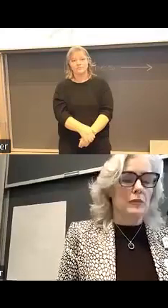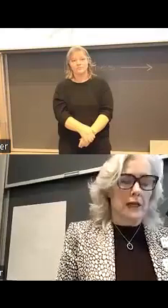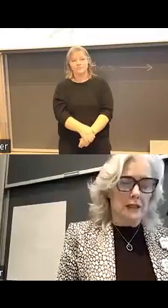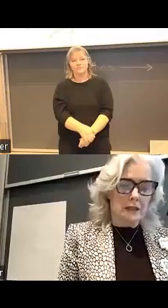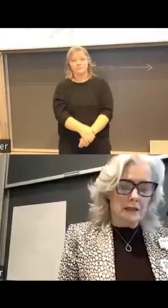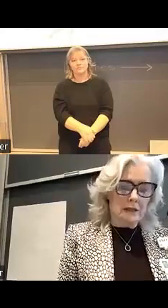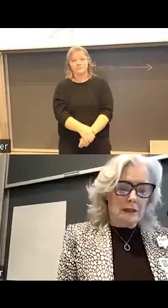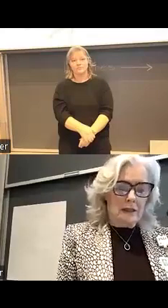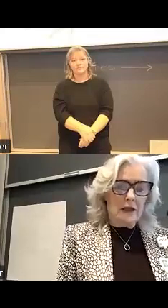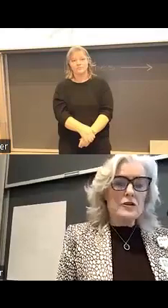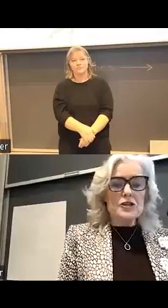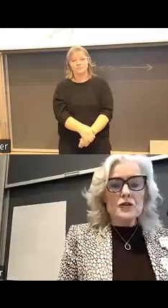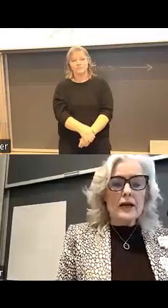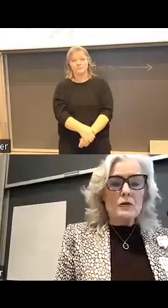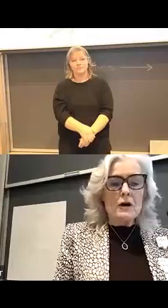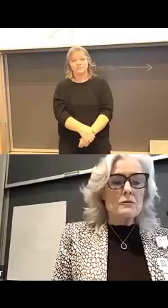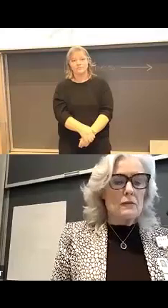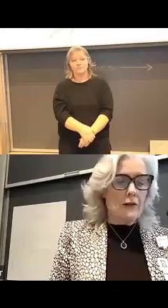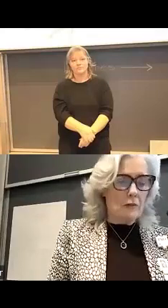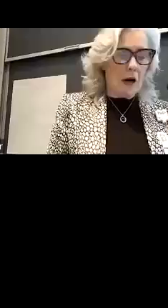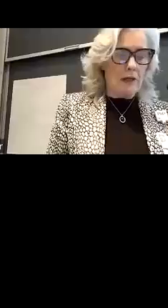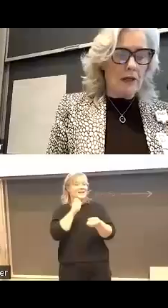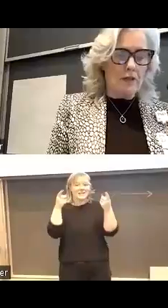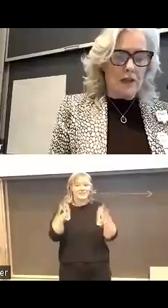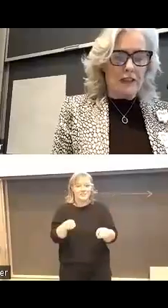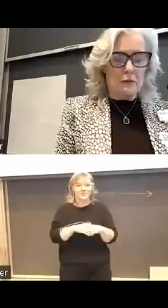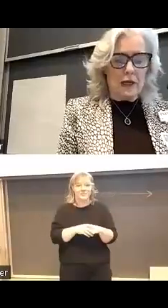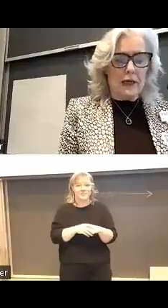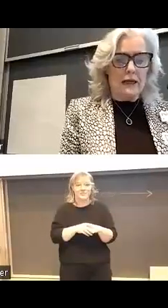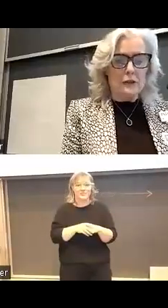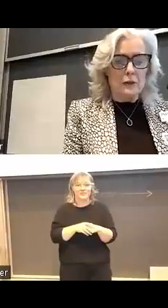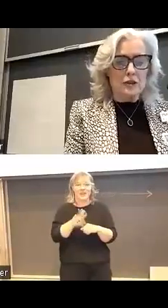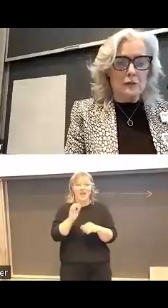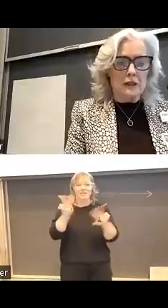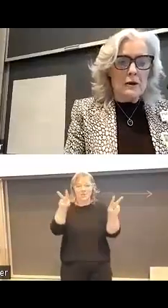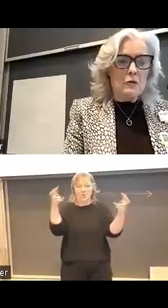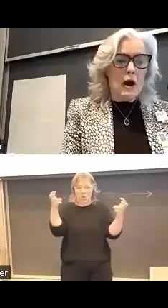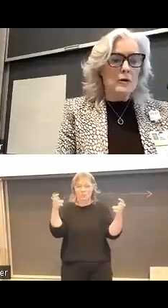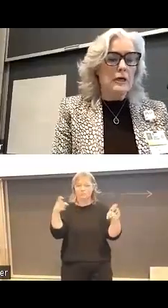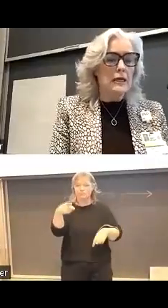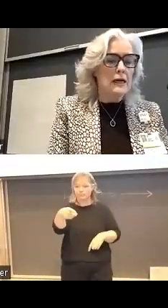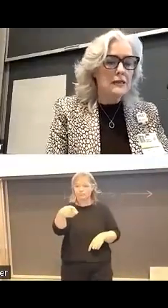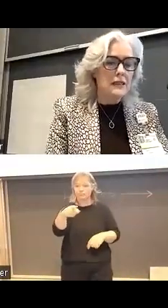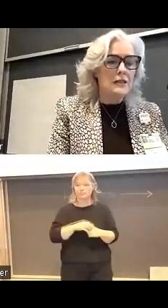place then there's a great quote by the Department of Defense and Pentagon spokesman Robert mski who